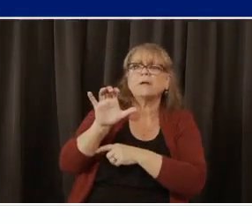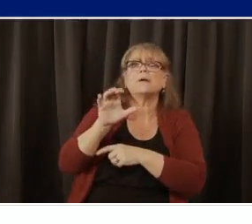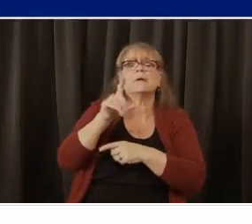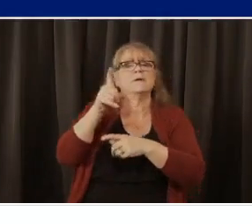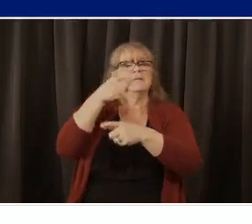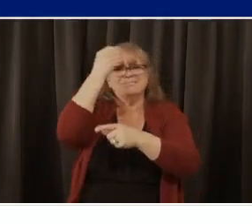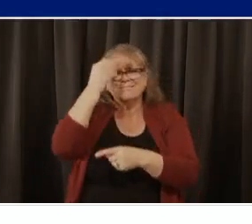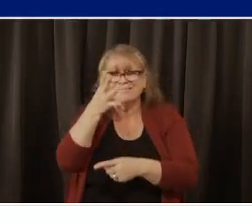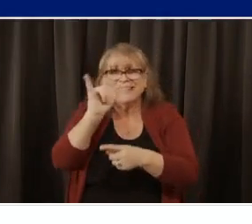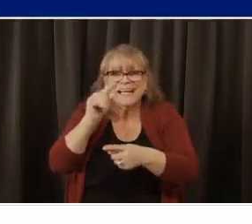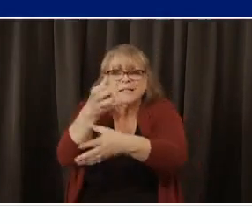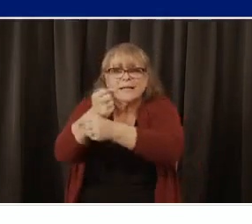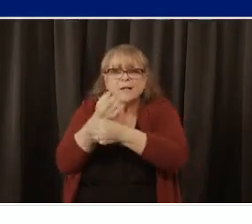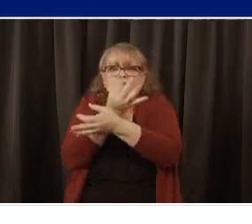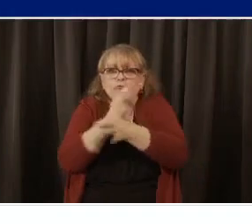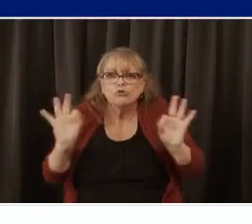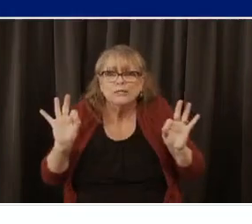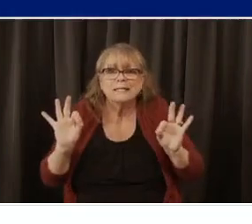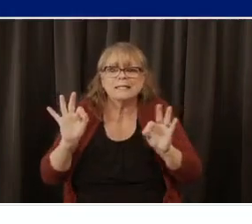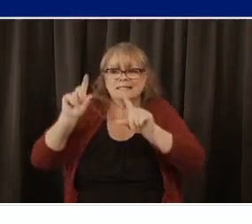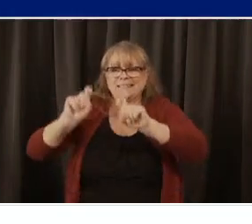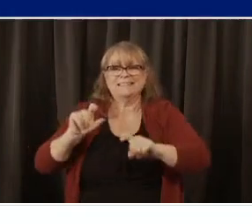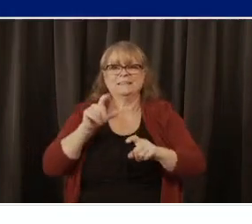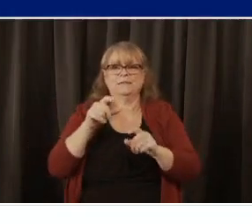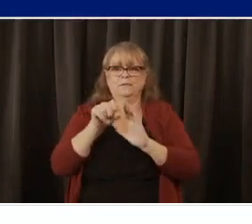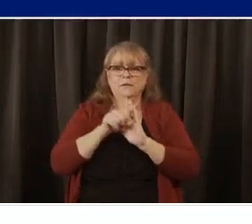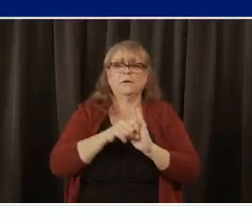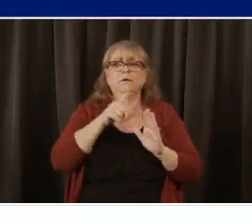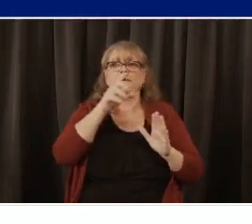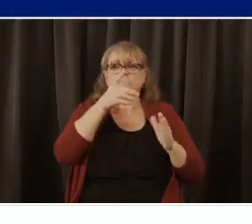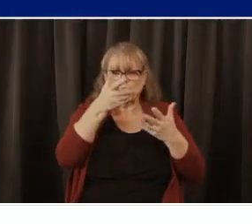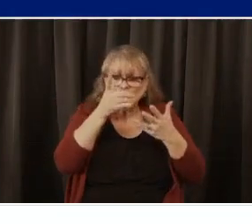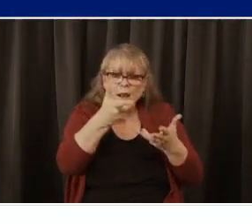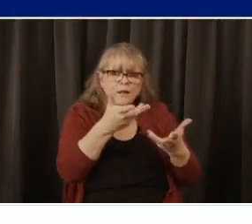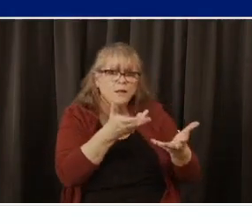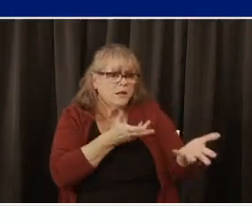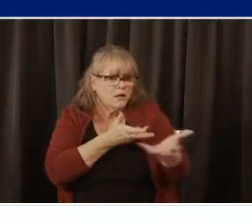drivers, movie theater employees gym staff real estate agents construction workers maintenance